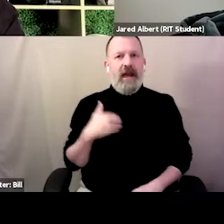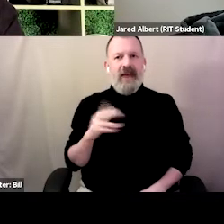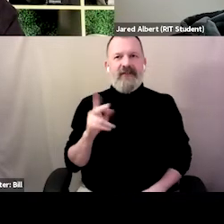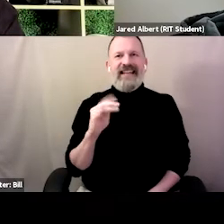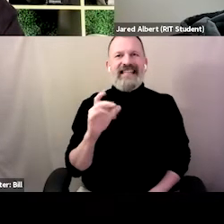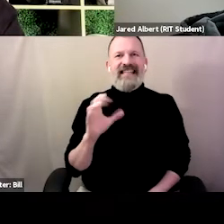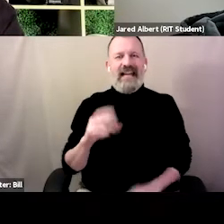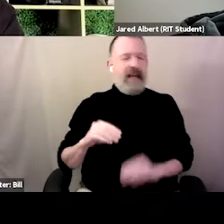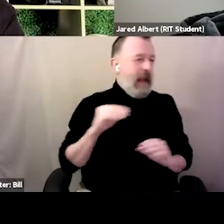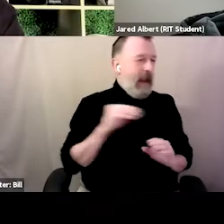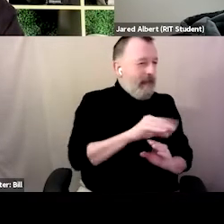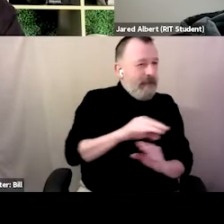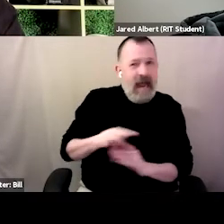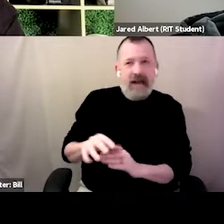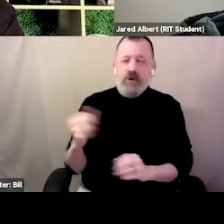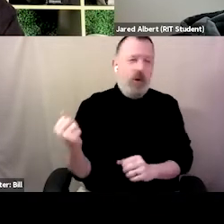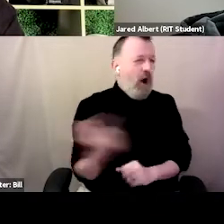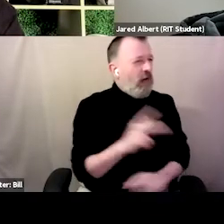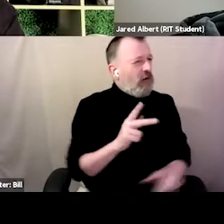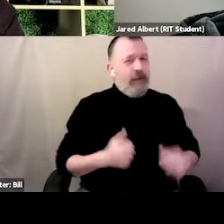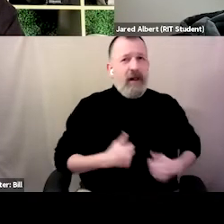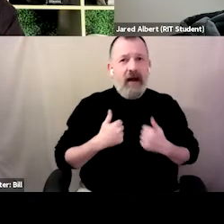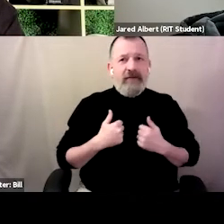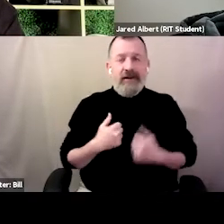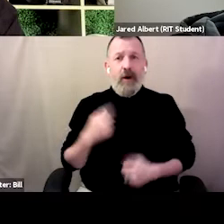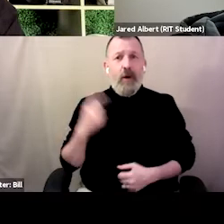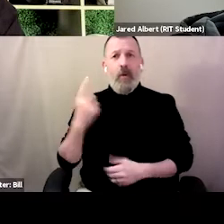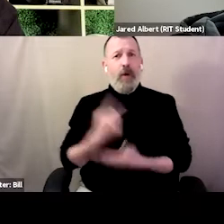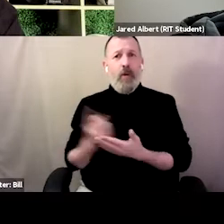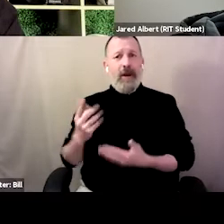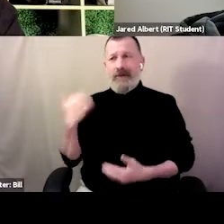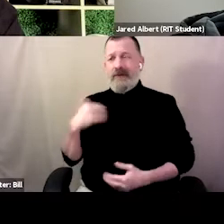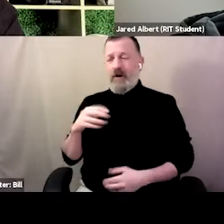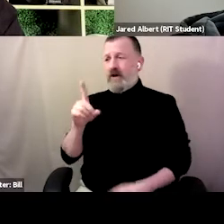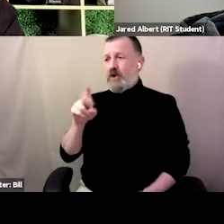CalebBarlow: A week earlier in Dusseldorf, we saw the first confirmed deaths due to a